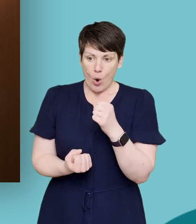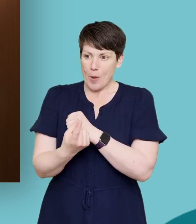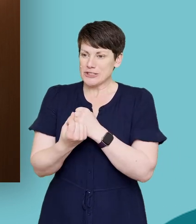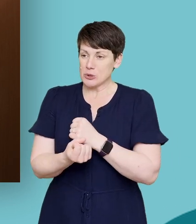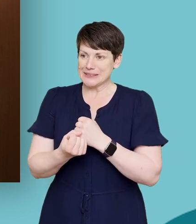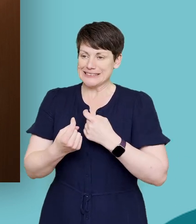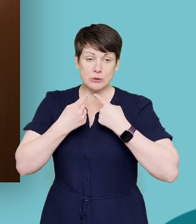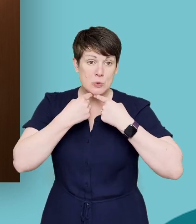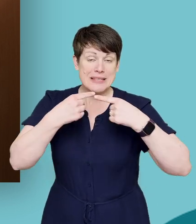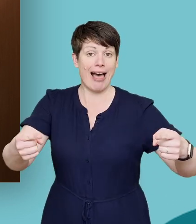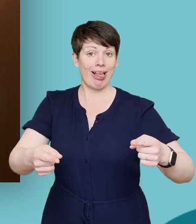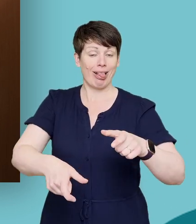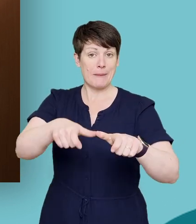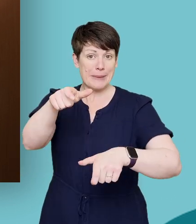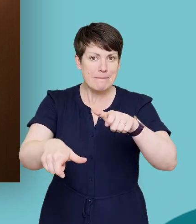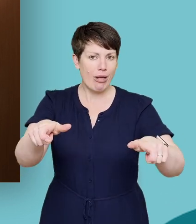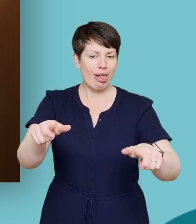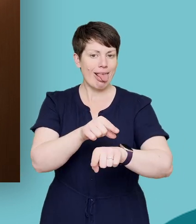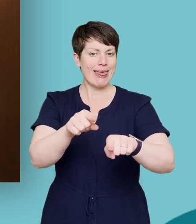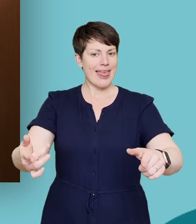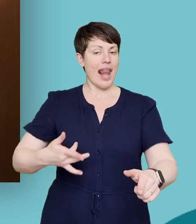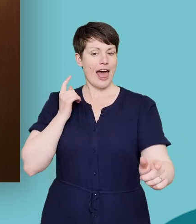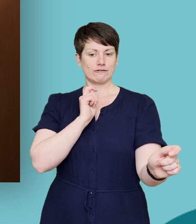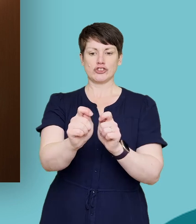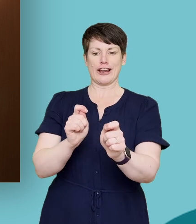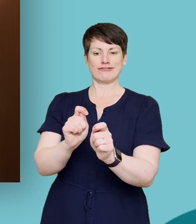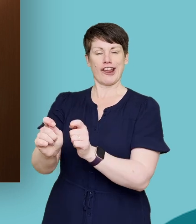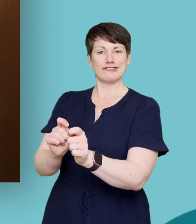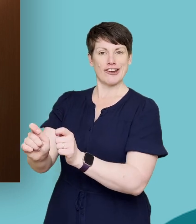to change the lives of others by sharing that story too.